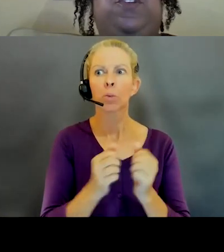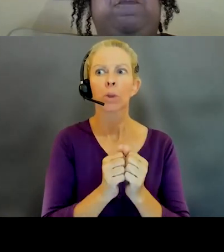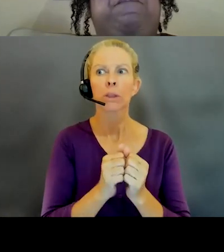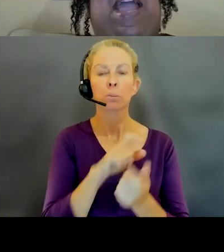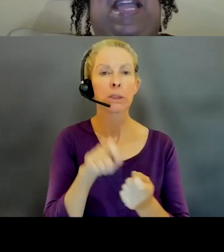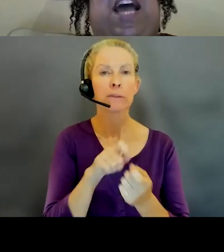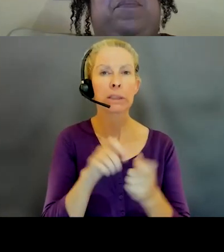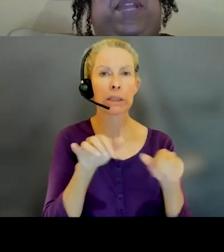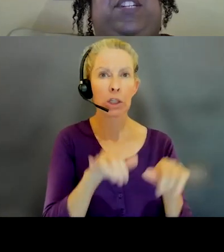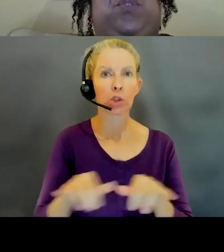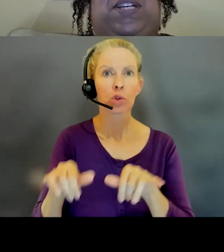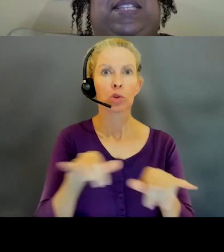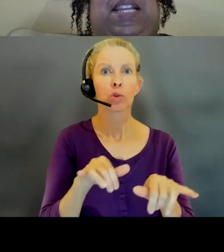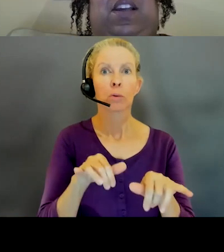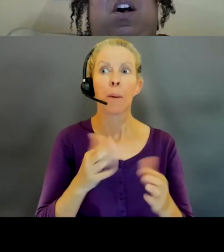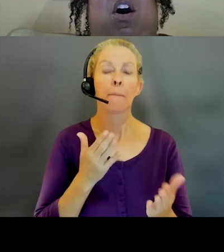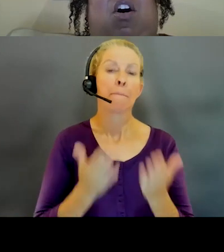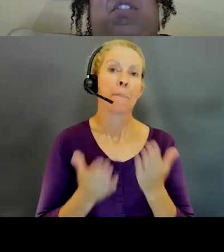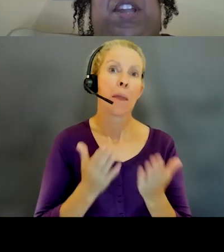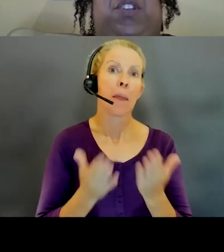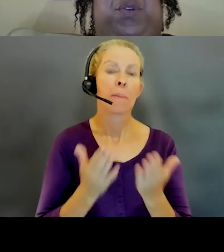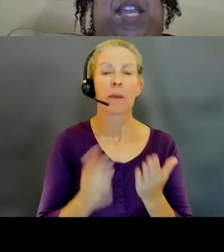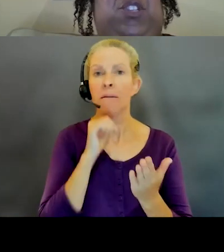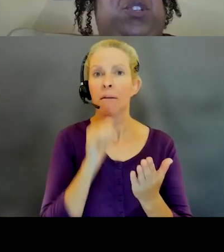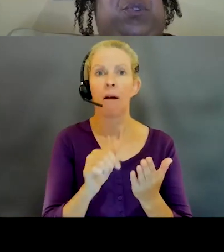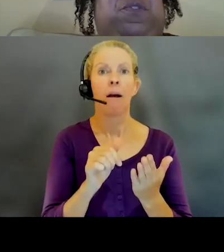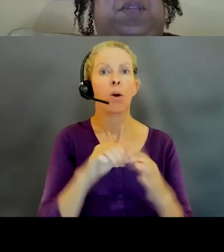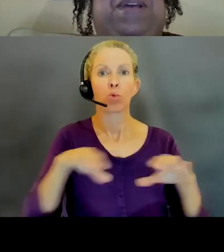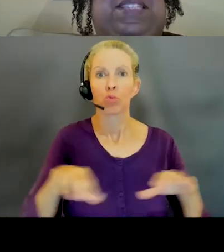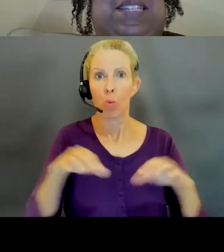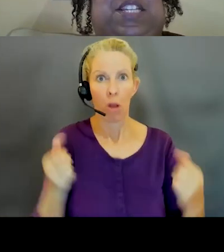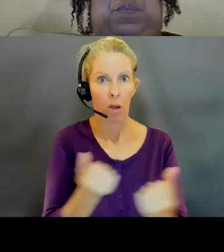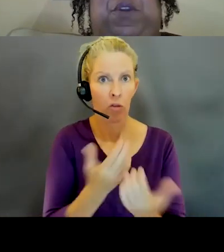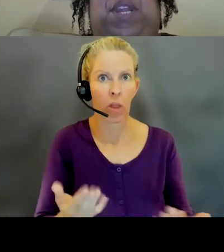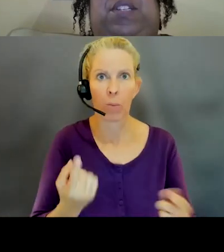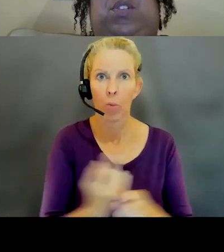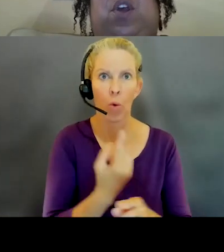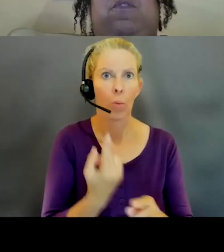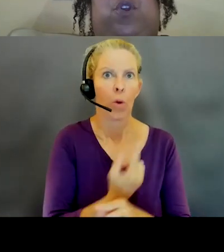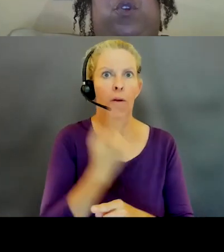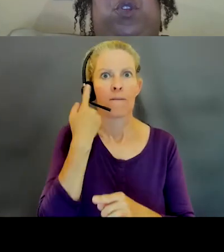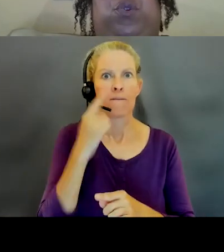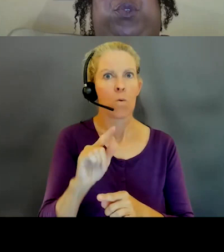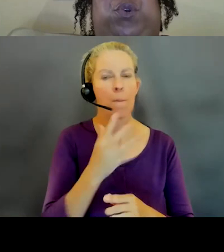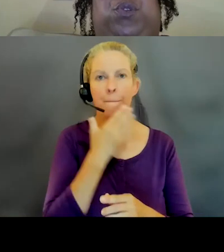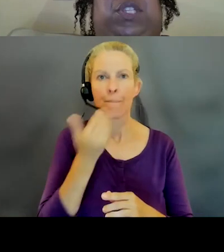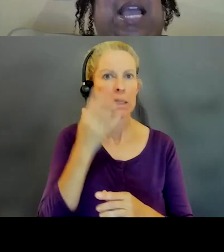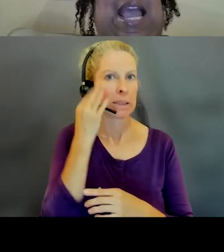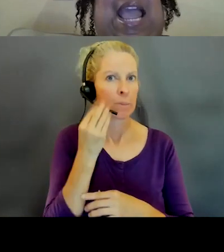you may not be addressing all that you can do for the best experience for your users,